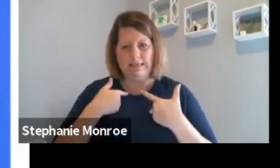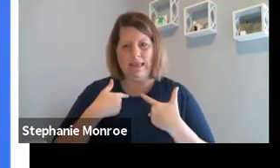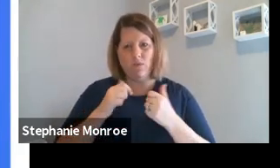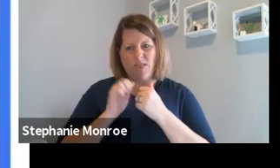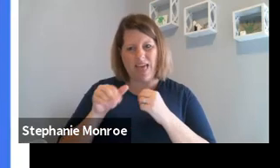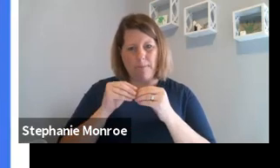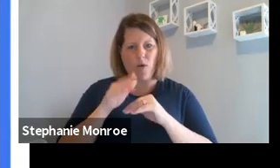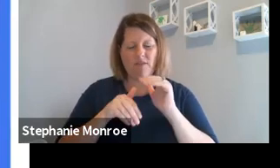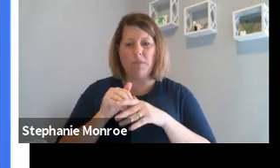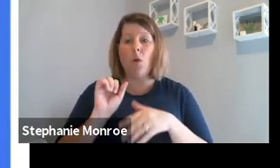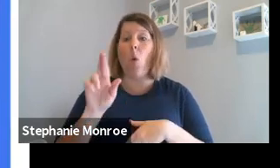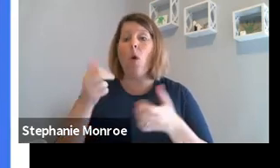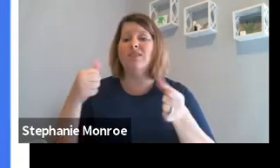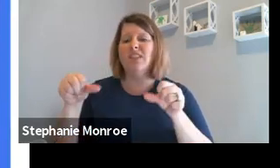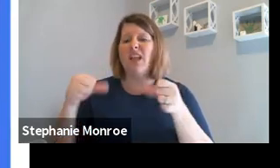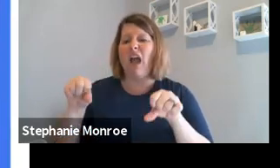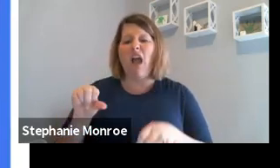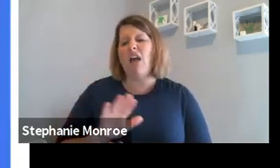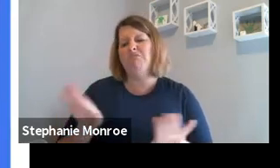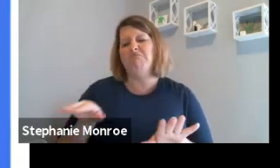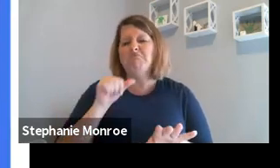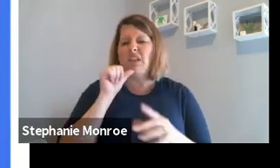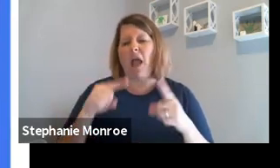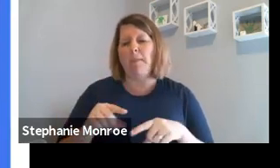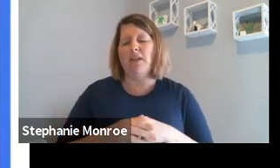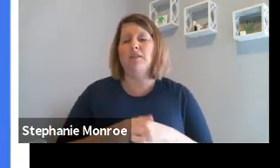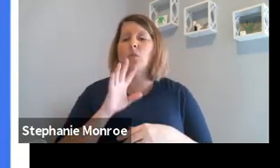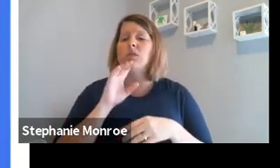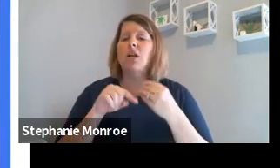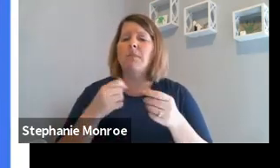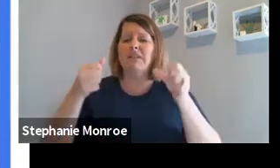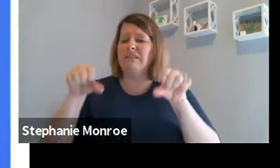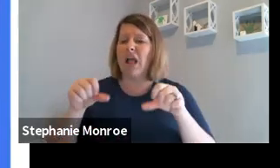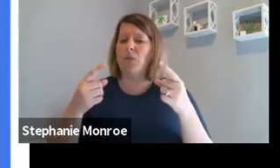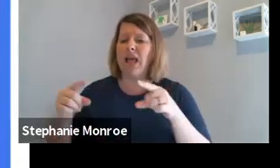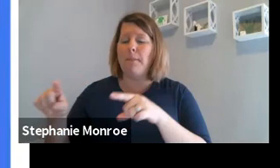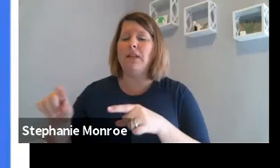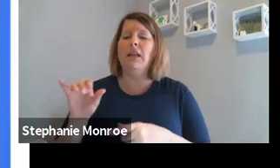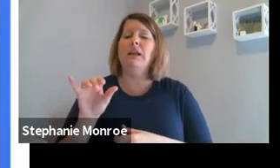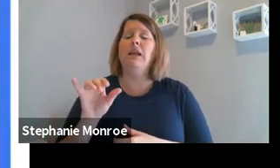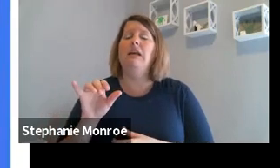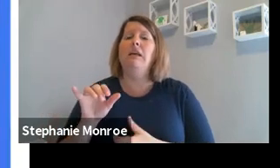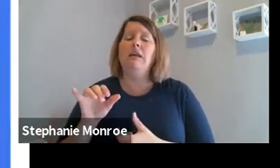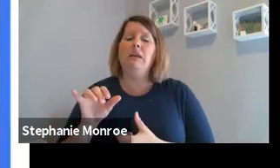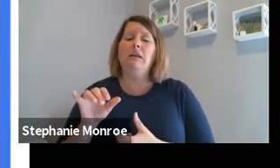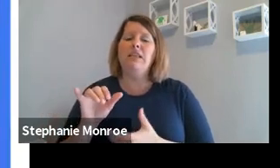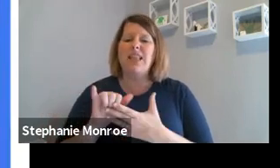Deny, well, we talked about denial of what is going on is something that is a coping mechanism,